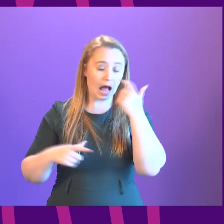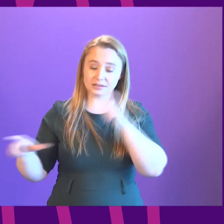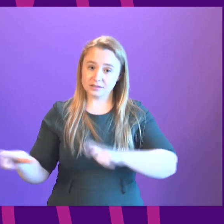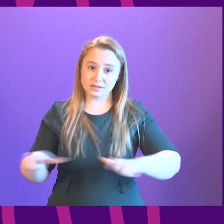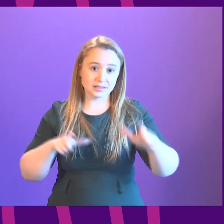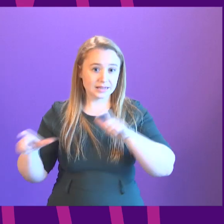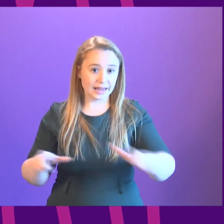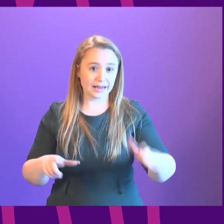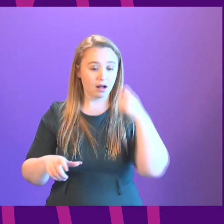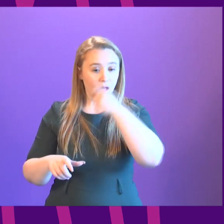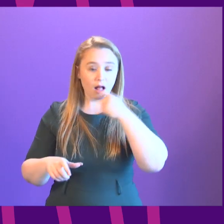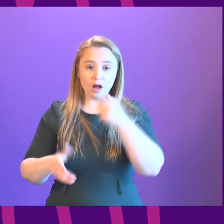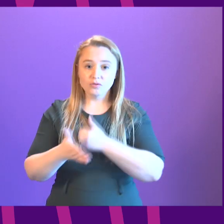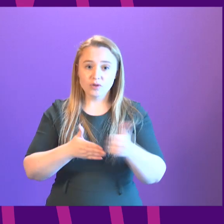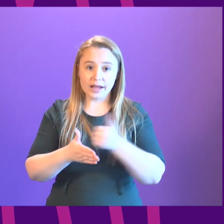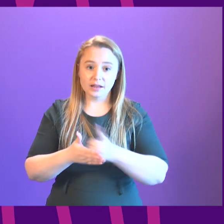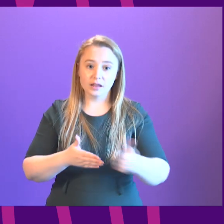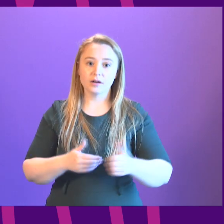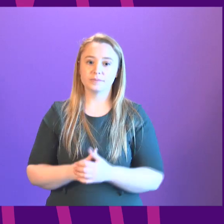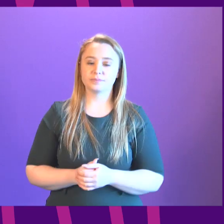but that is very clearly a part of our thinking.